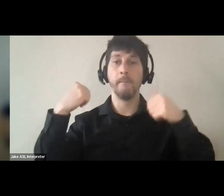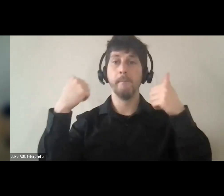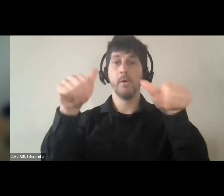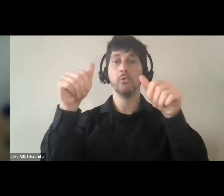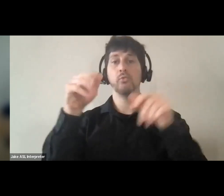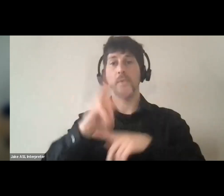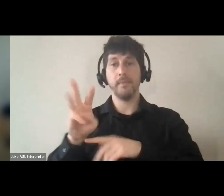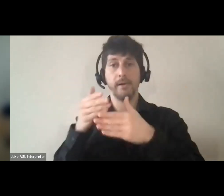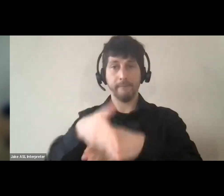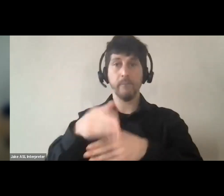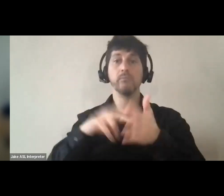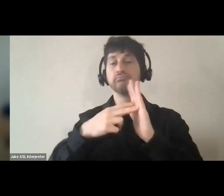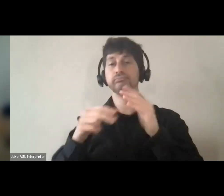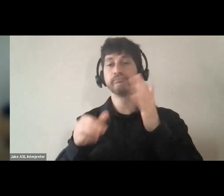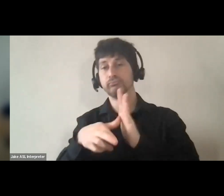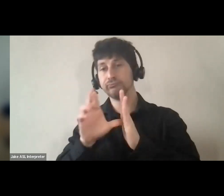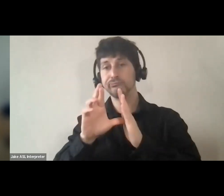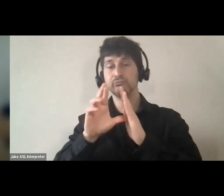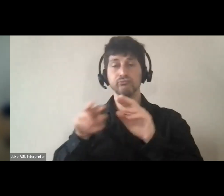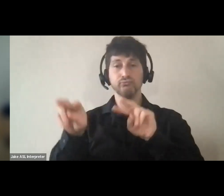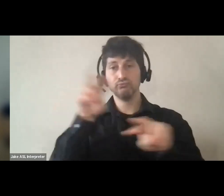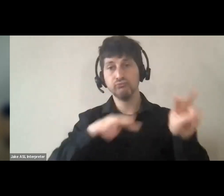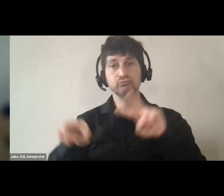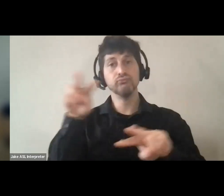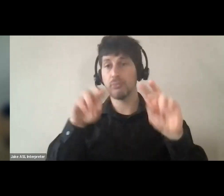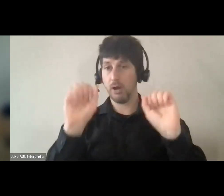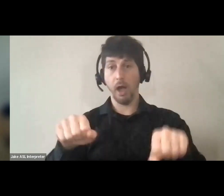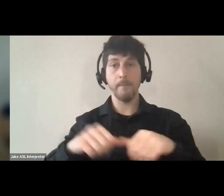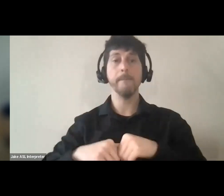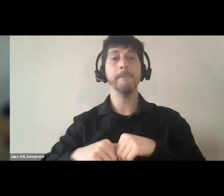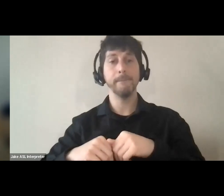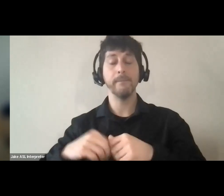We will move through the presentation and save the cues for the end.